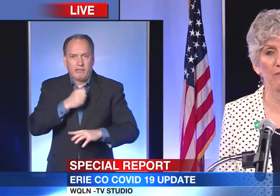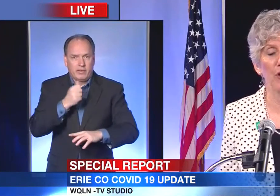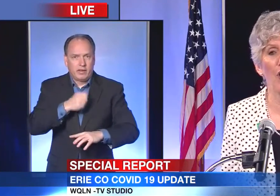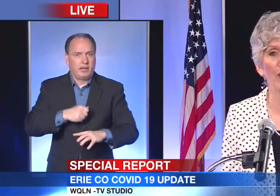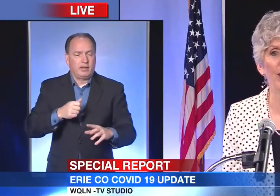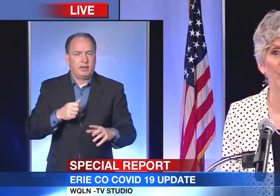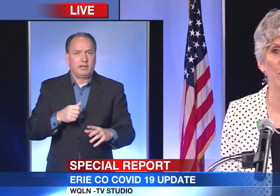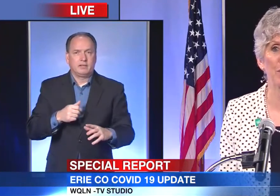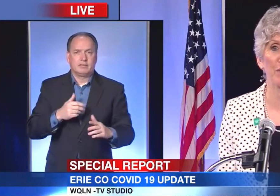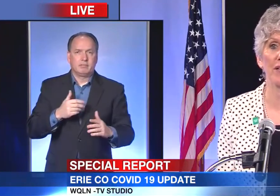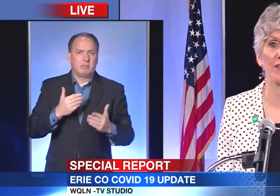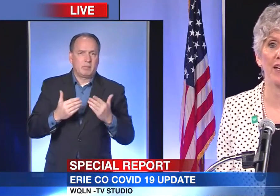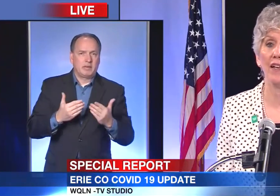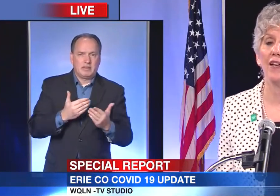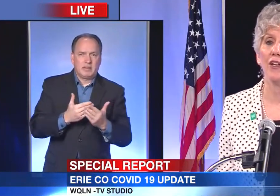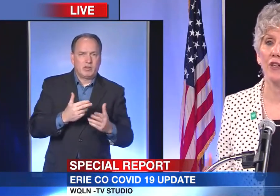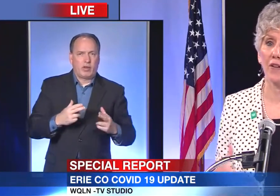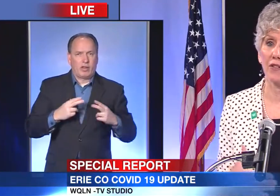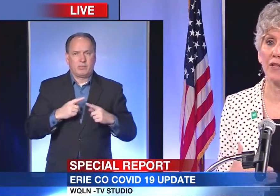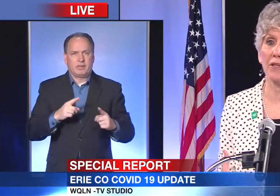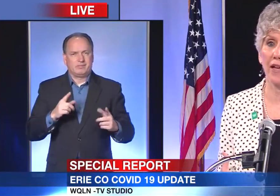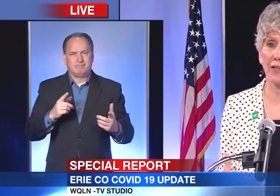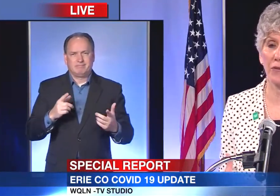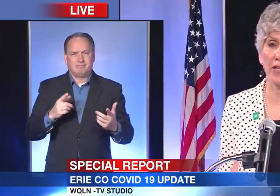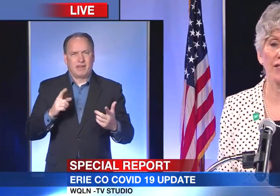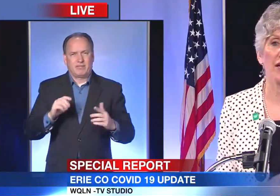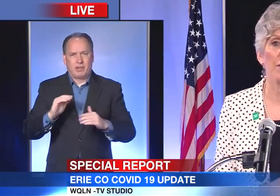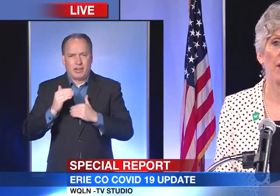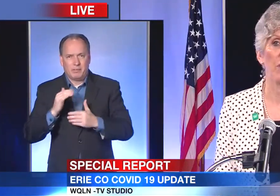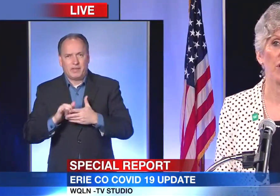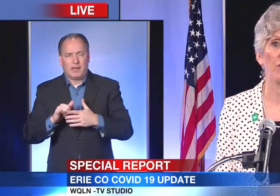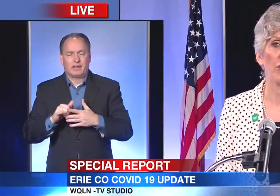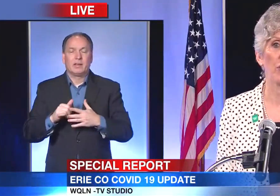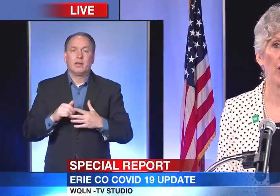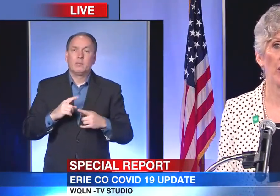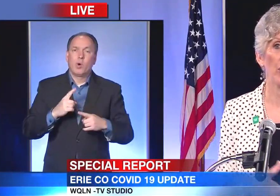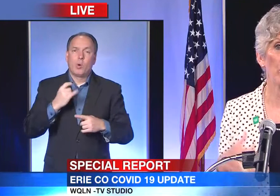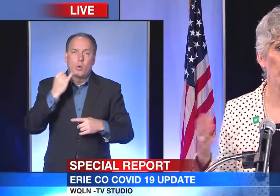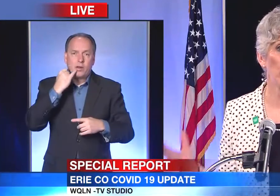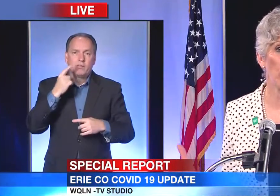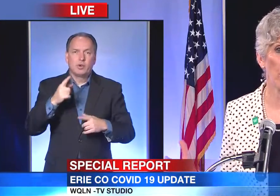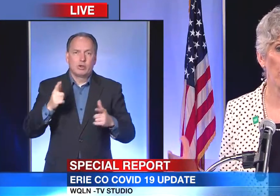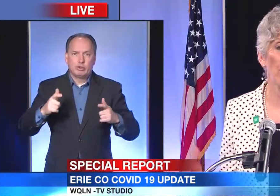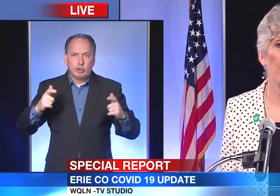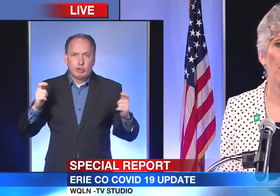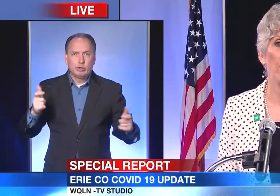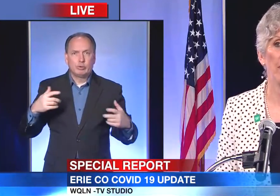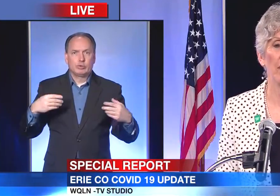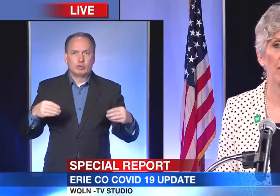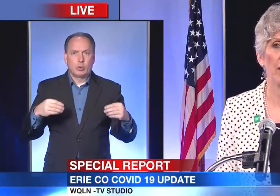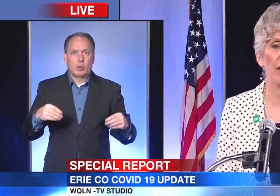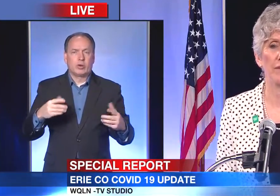PROBABLY NOT GOING TO HAVE 25 PEOPLE COMING IN ON A REGULAR BASIS, MAYBE NEAR THE HOLIDAYS, BUT EVEN THEN YOU WOULD HAVE TO LIMIT THAT.